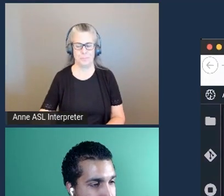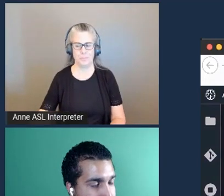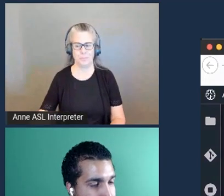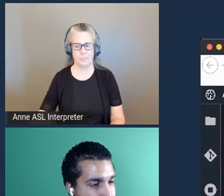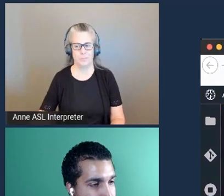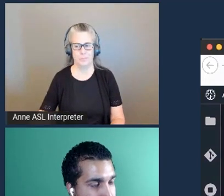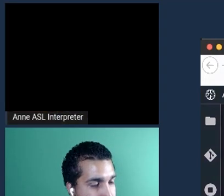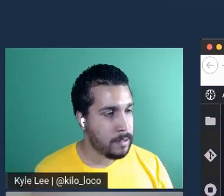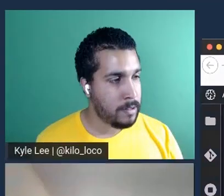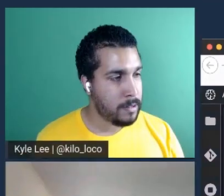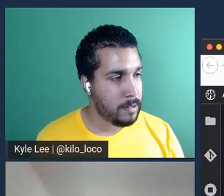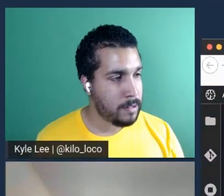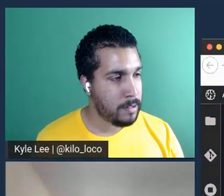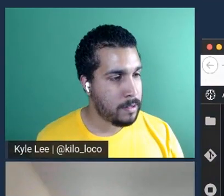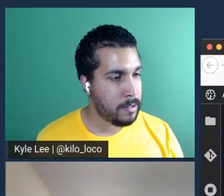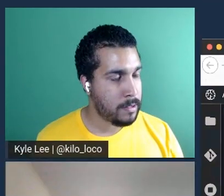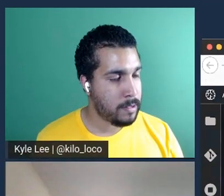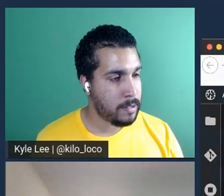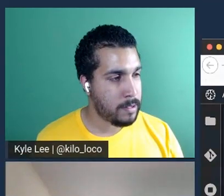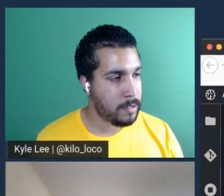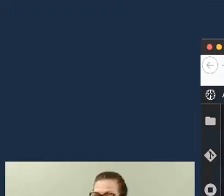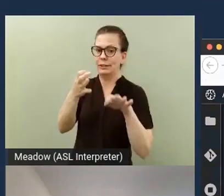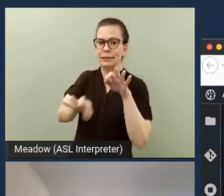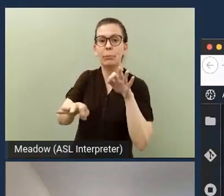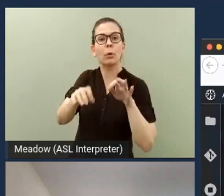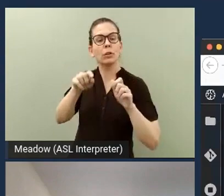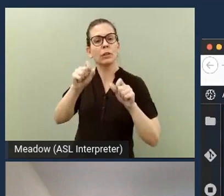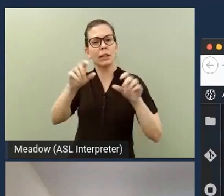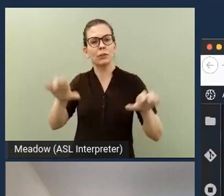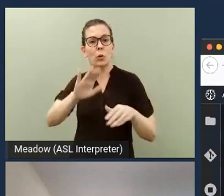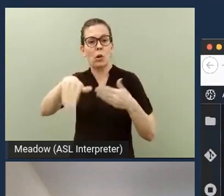because you would be doing all of this within the same SDK